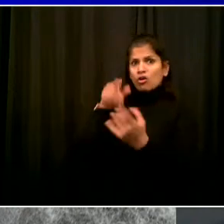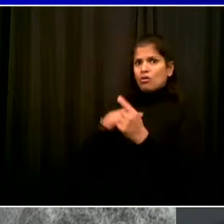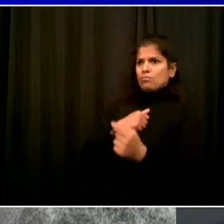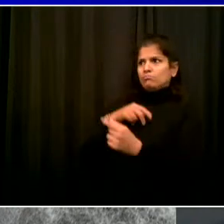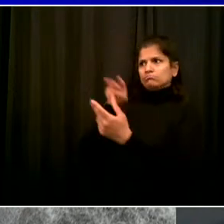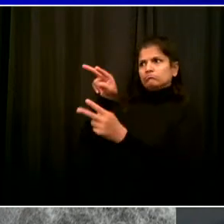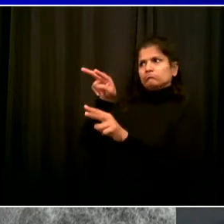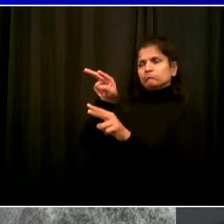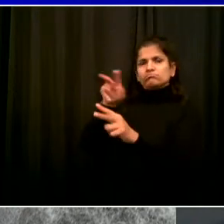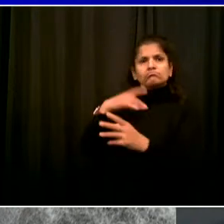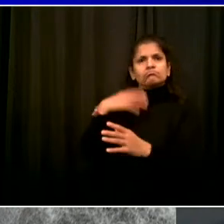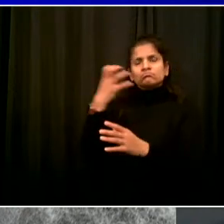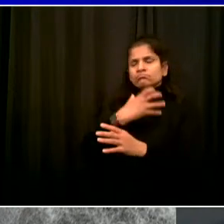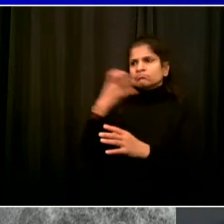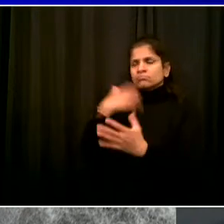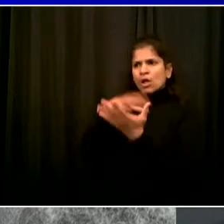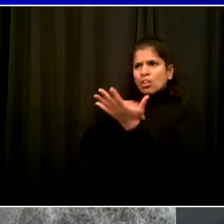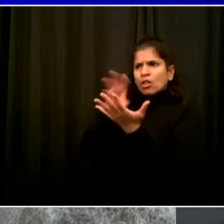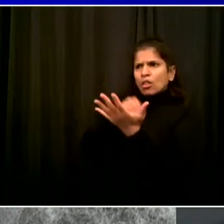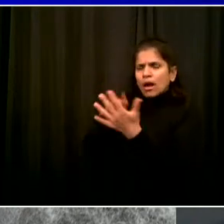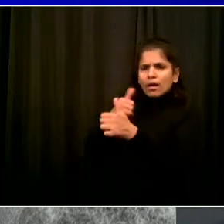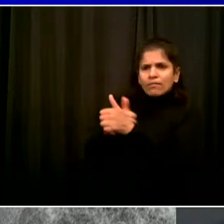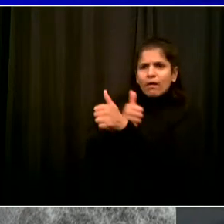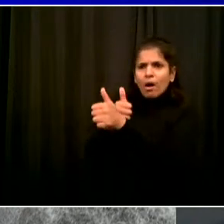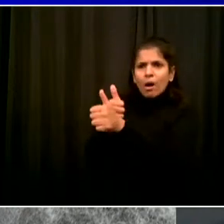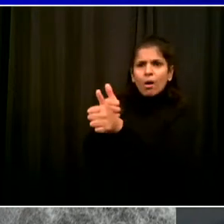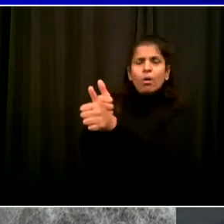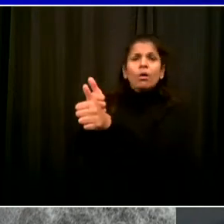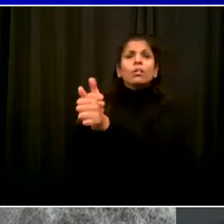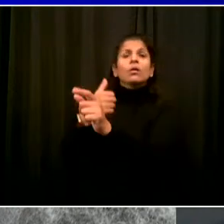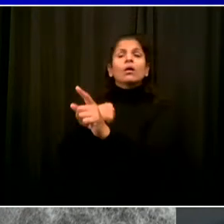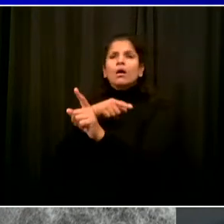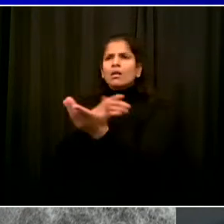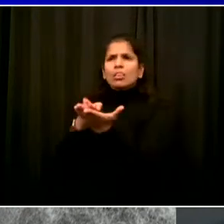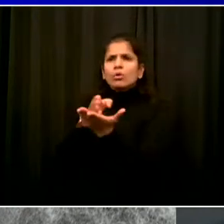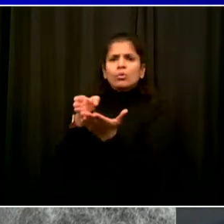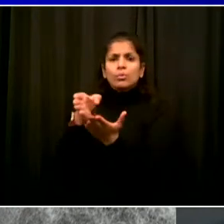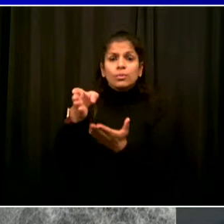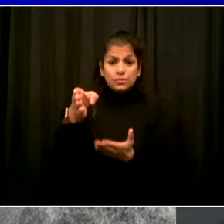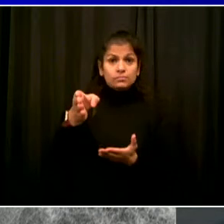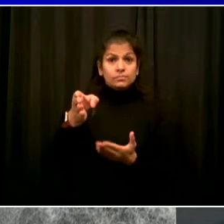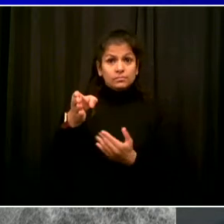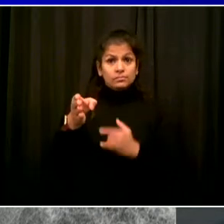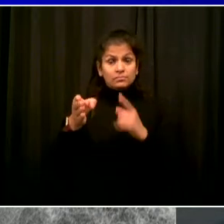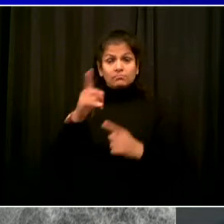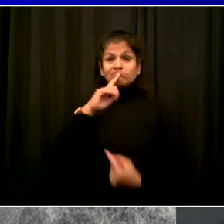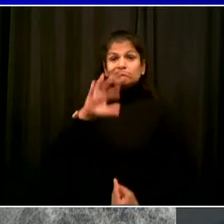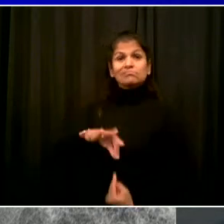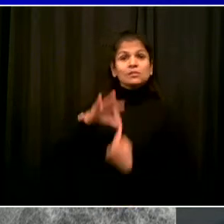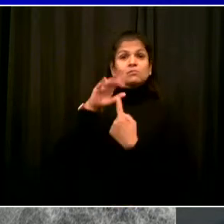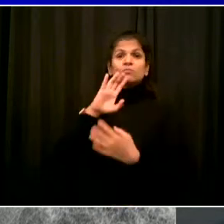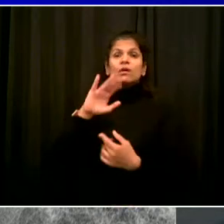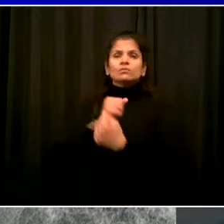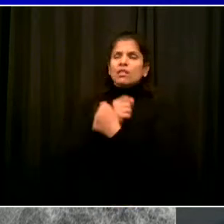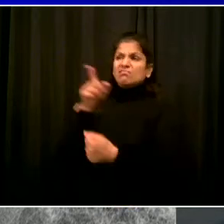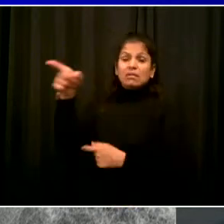SERVING WITH HIM IN THTHSI BUILDING. NO MATTER WHAT WAS GOING ON OUT THERE, HE ALWAYS HAD THE JOY